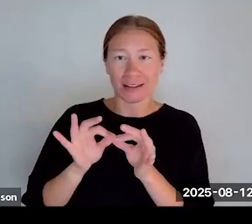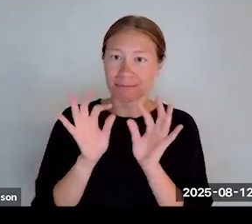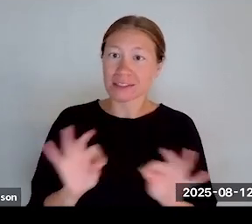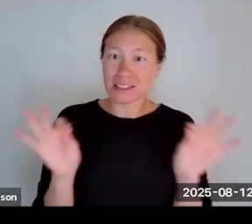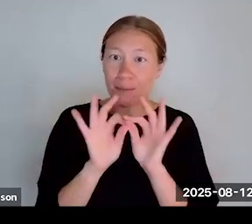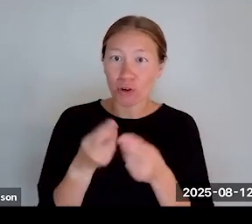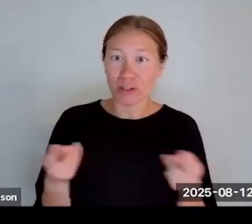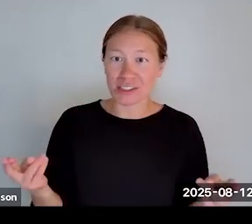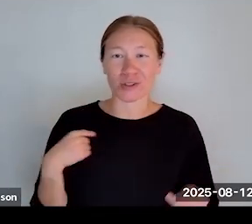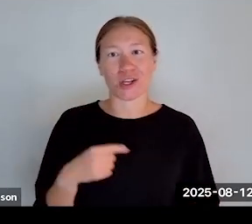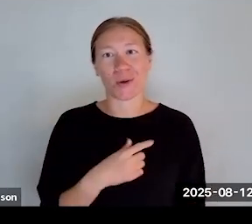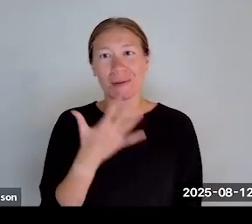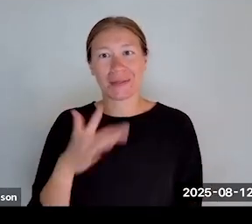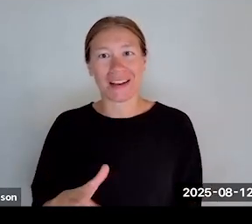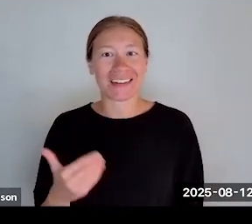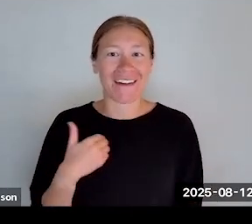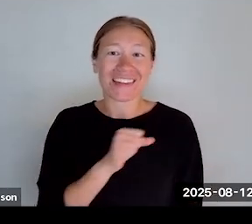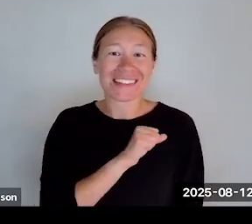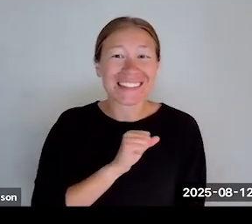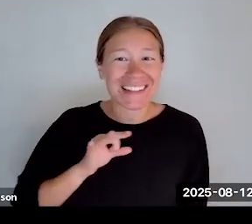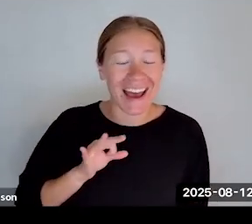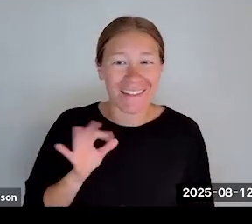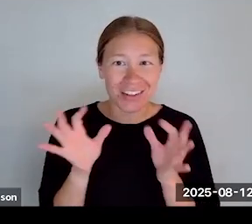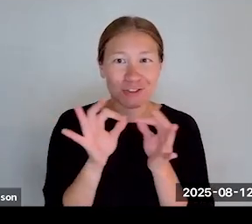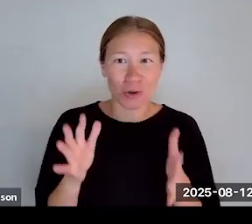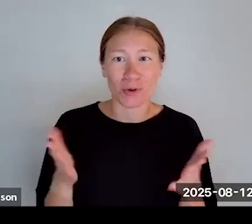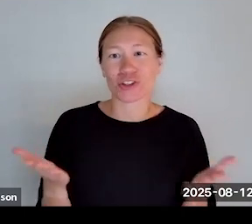and we're fortunate to have staff interpreters in the Disability Equity Office,